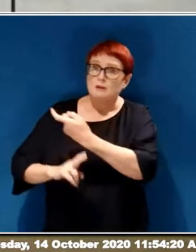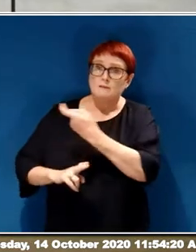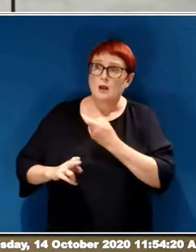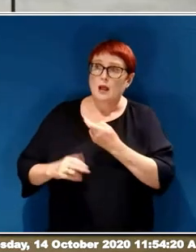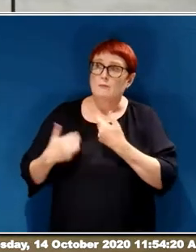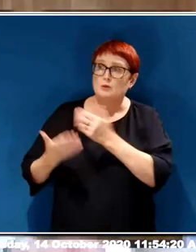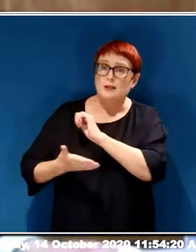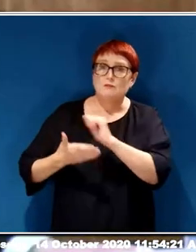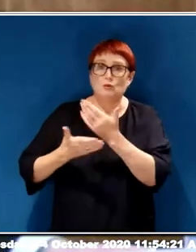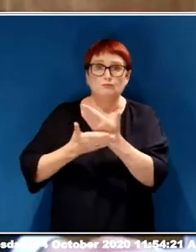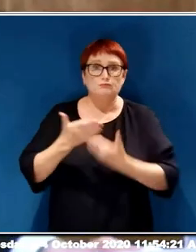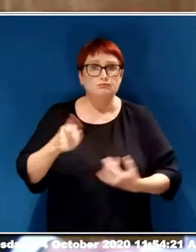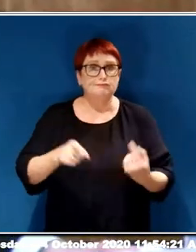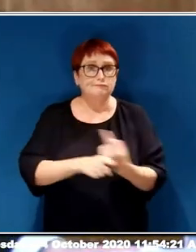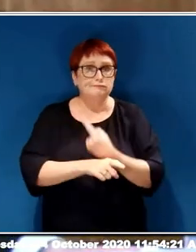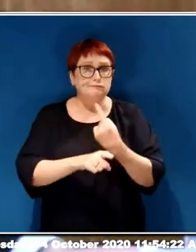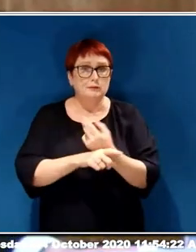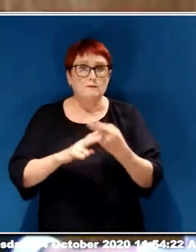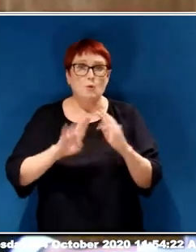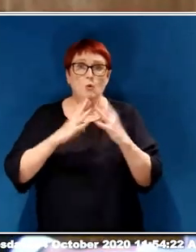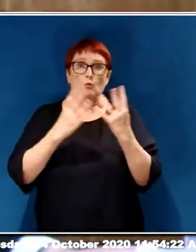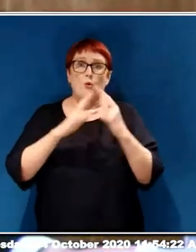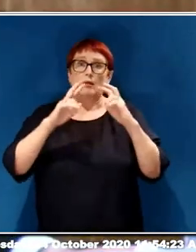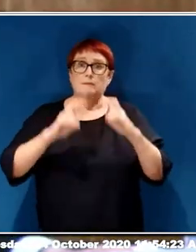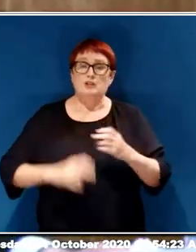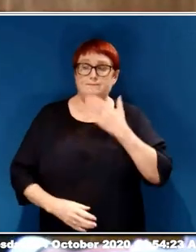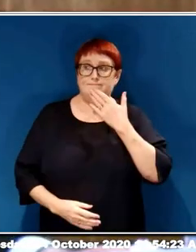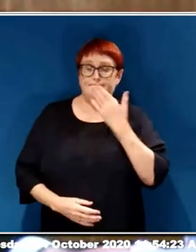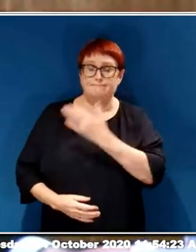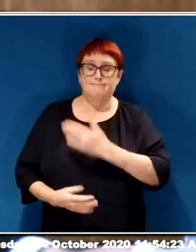Commission. I will ask you, please, to take the affirmation and if you wouldn't